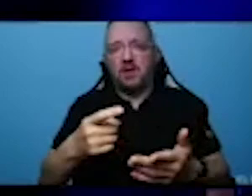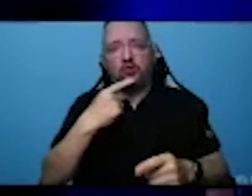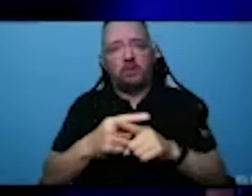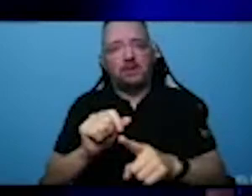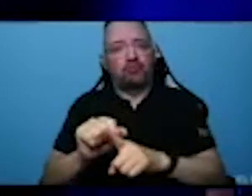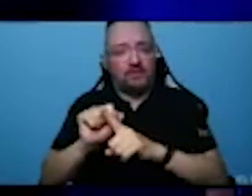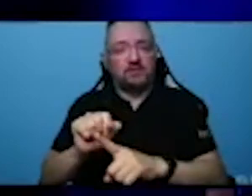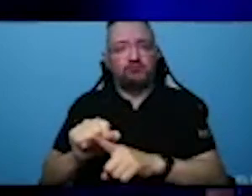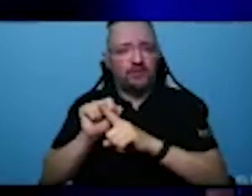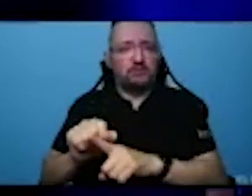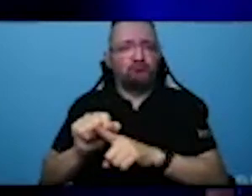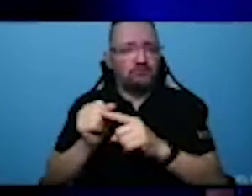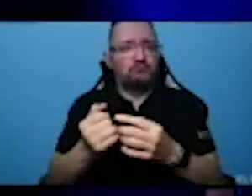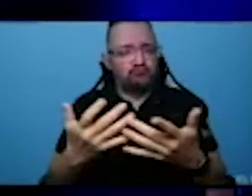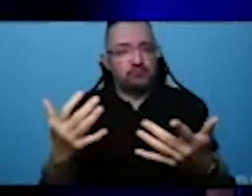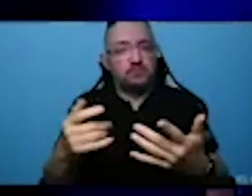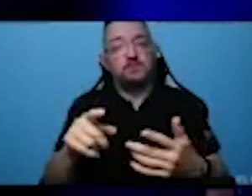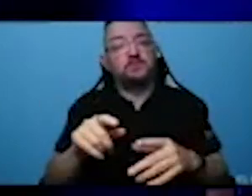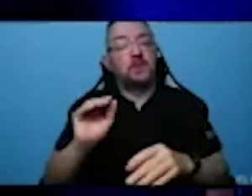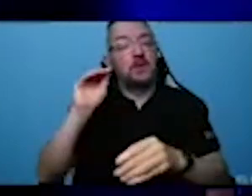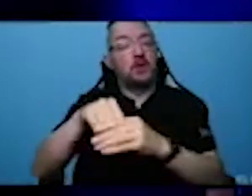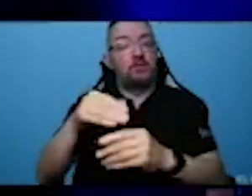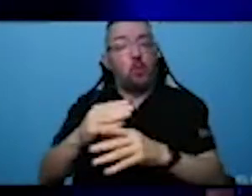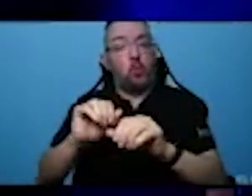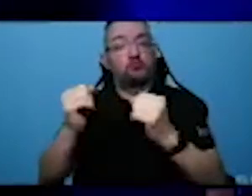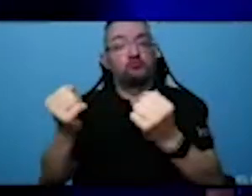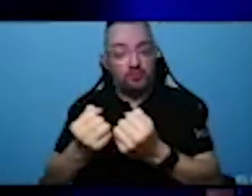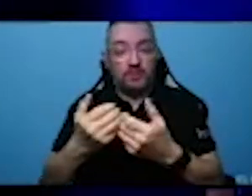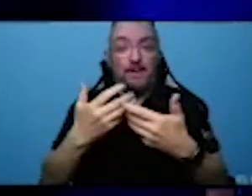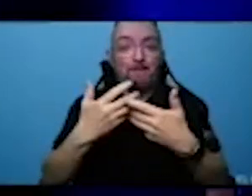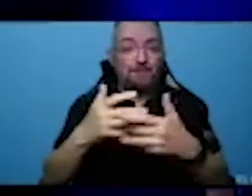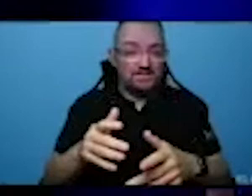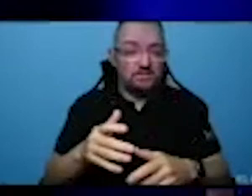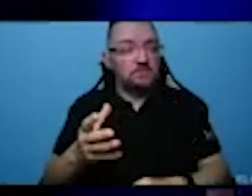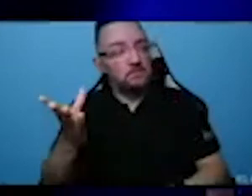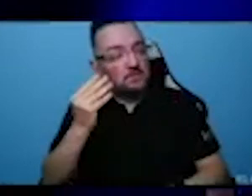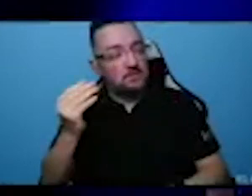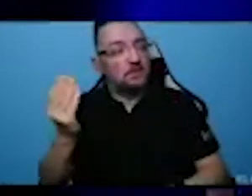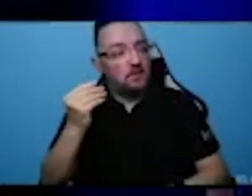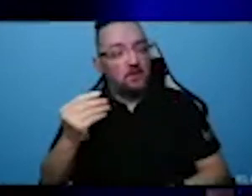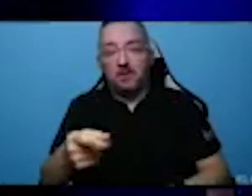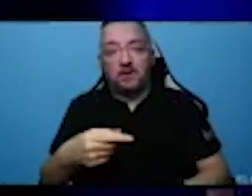Inclusive Working Group heard time and time again, was all too often our limited resources are focused at the